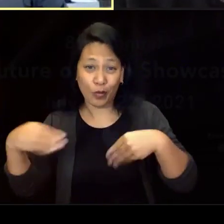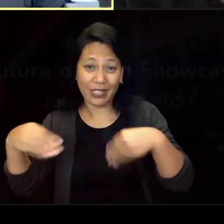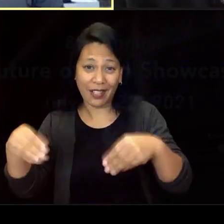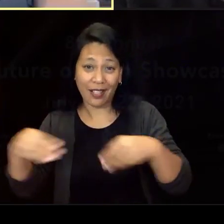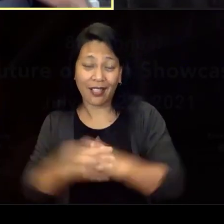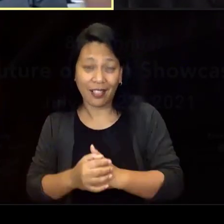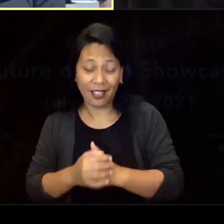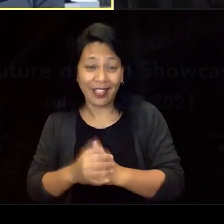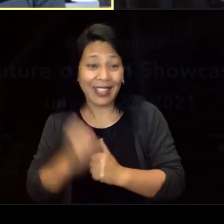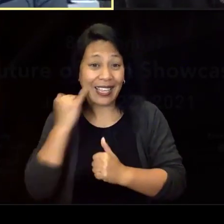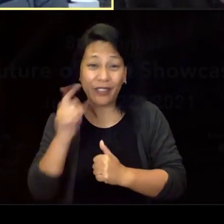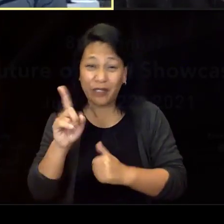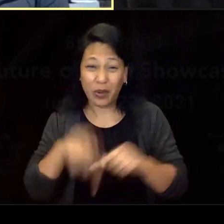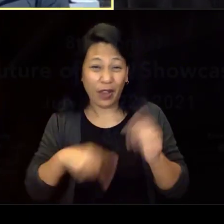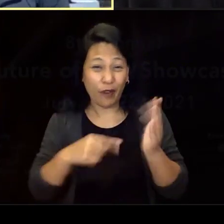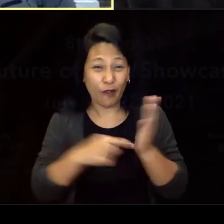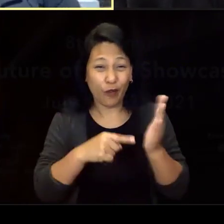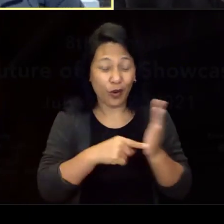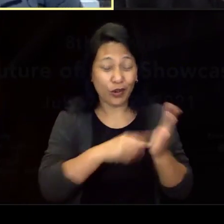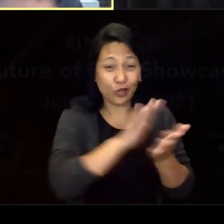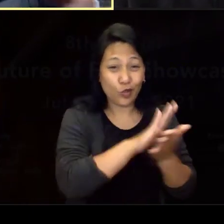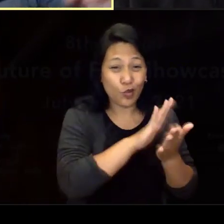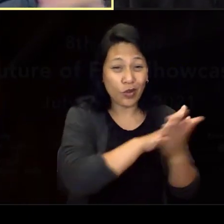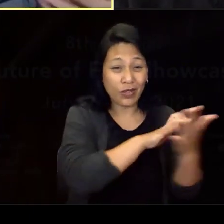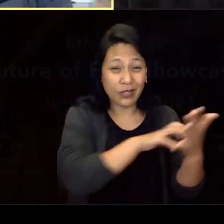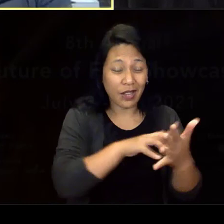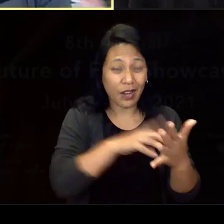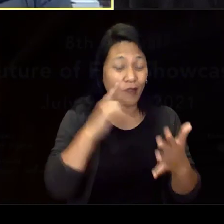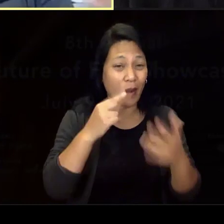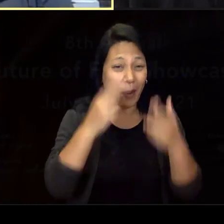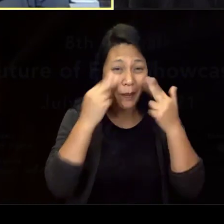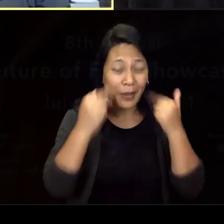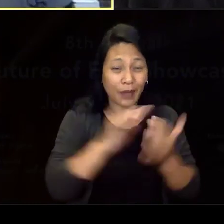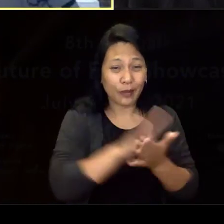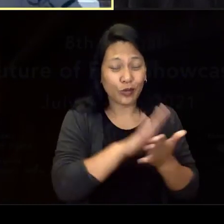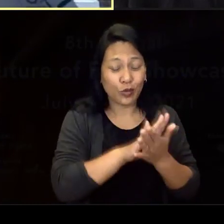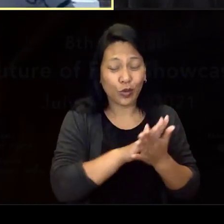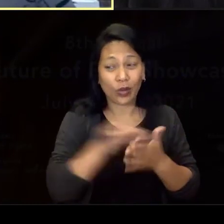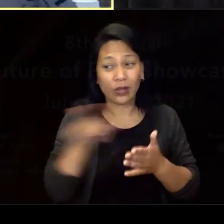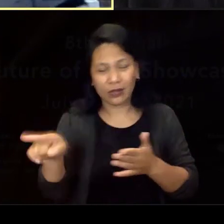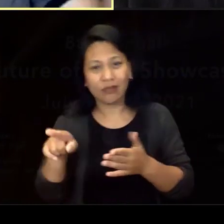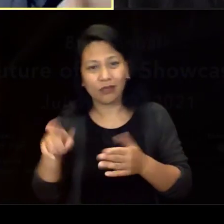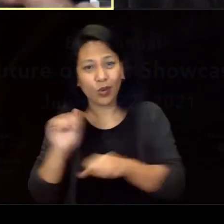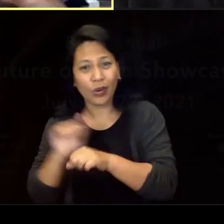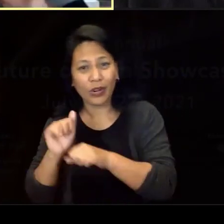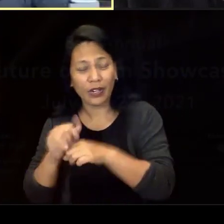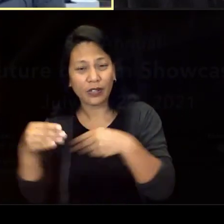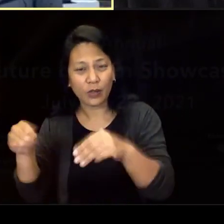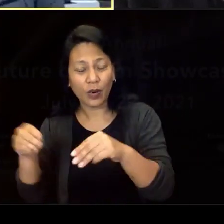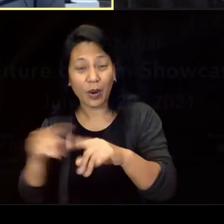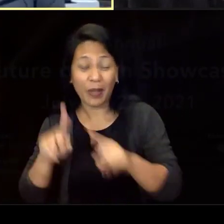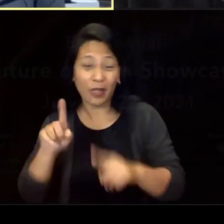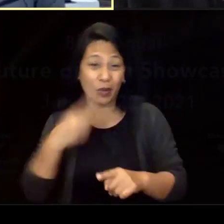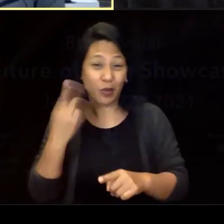If you don't have the money to go to makeup school, I was only able to go to cause my reserve was able to sponsor me to go to school.